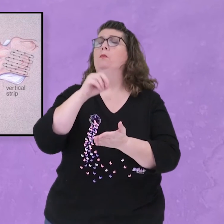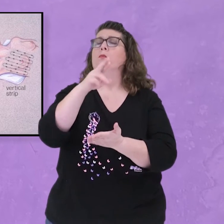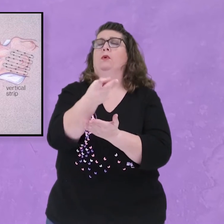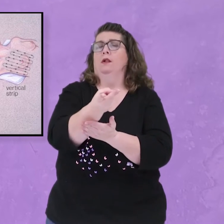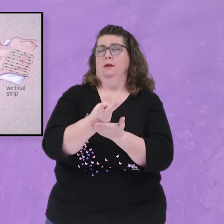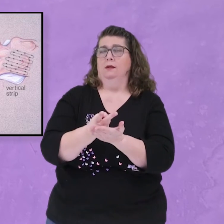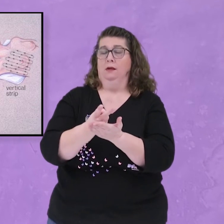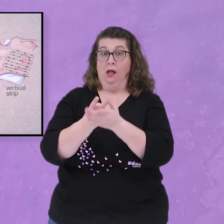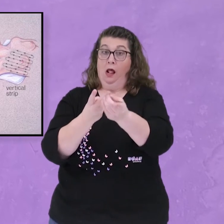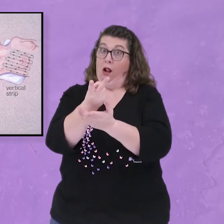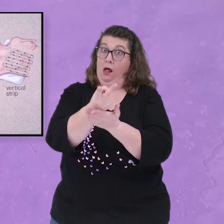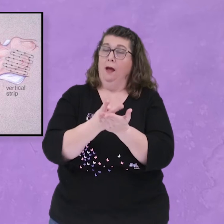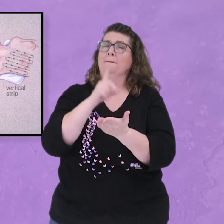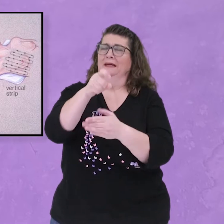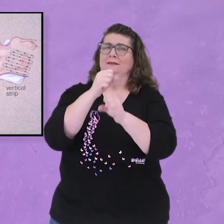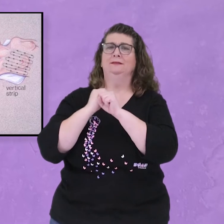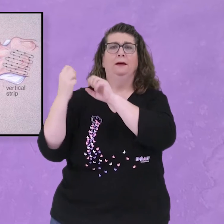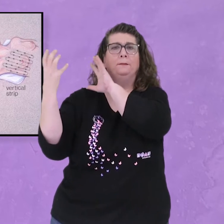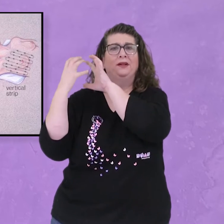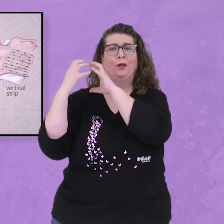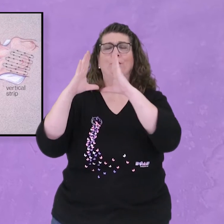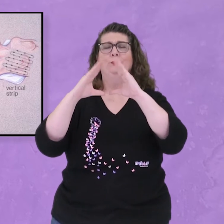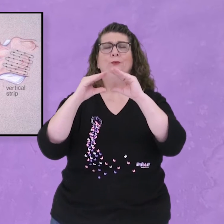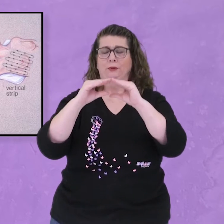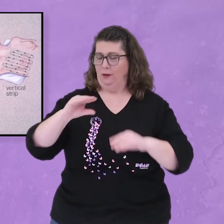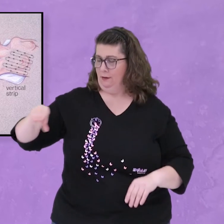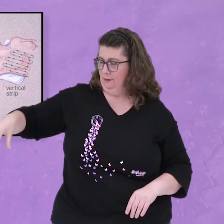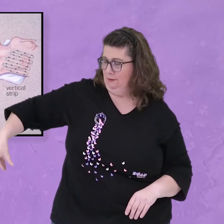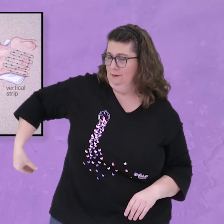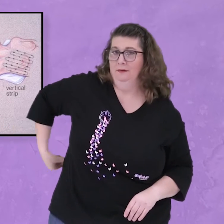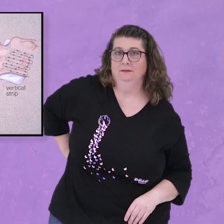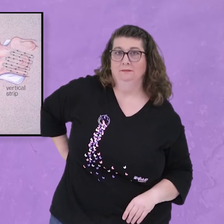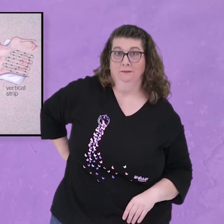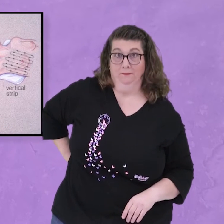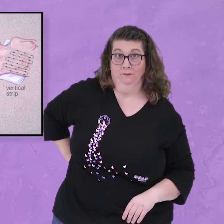with your left arm behind your head and a pillow on your back.